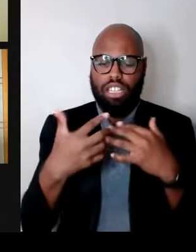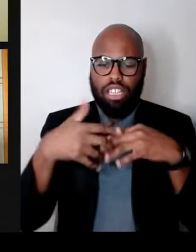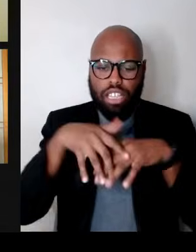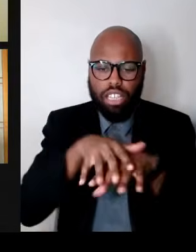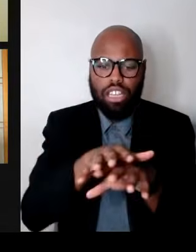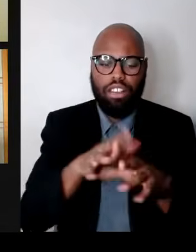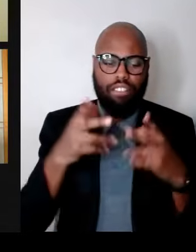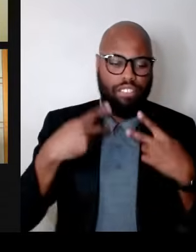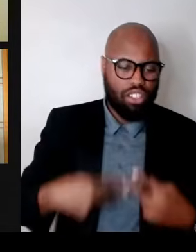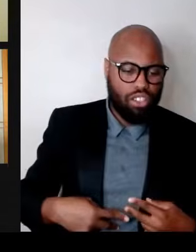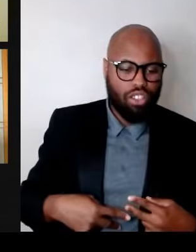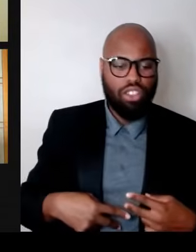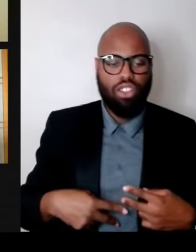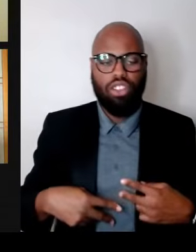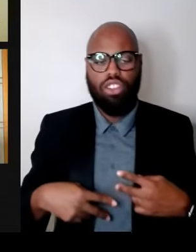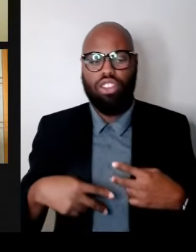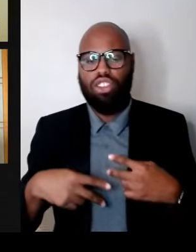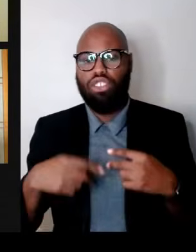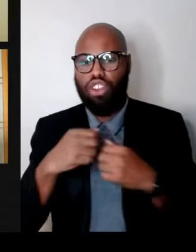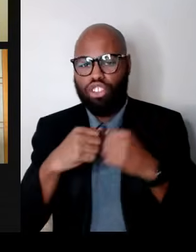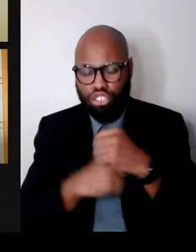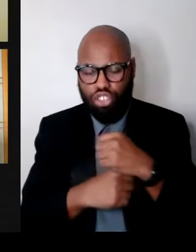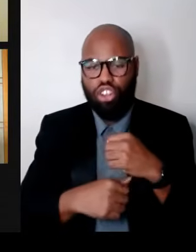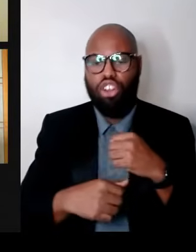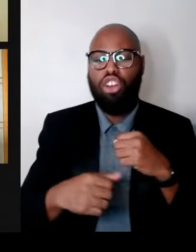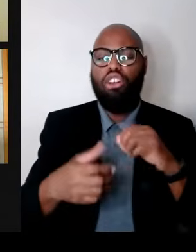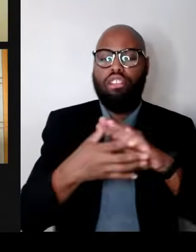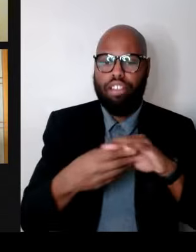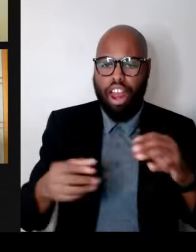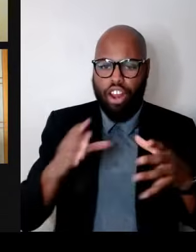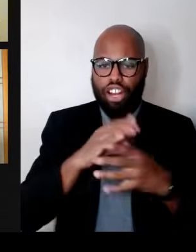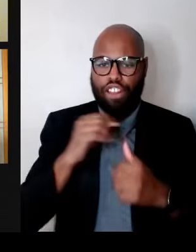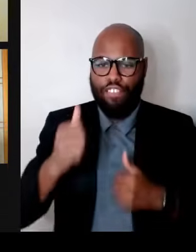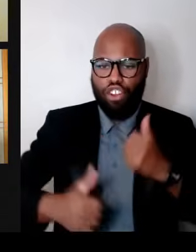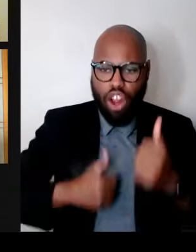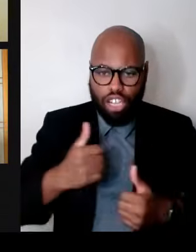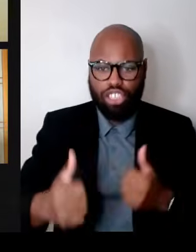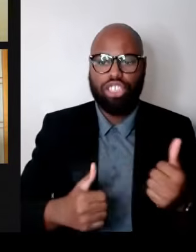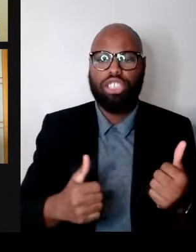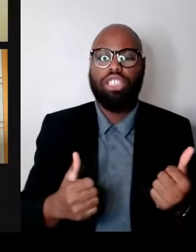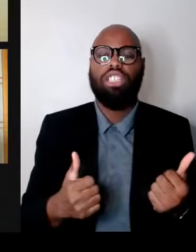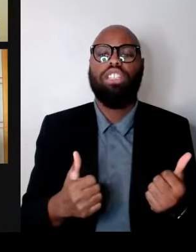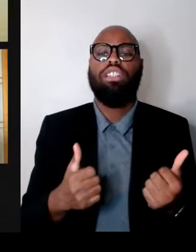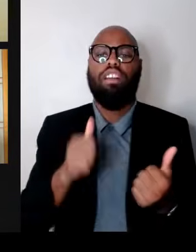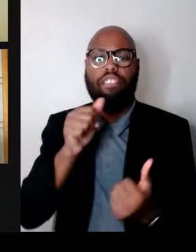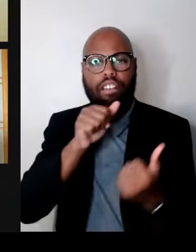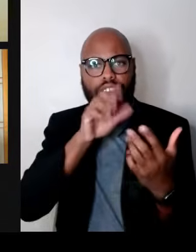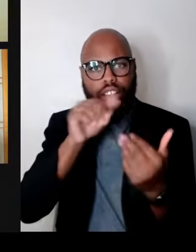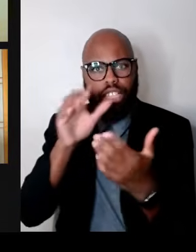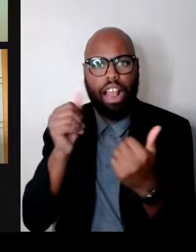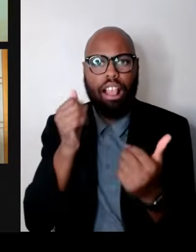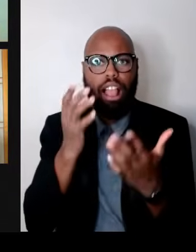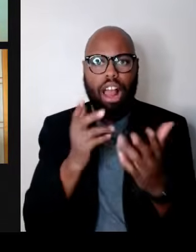and the narrative aggression facing people across all of our communities and more.